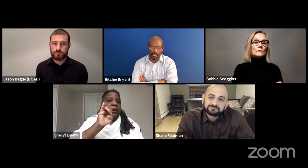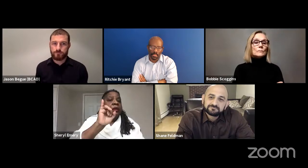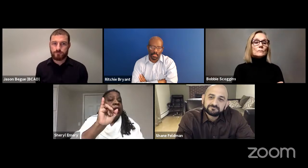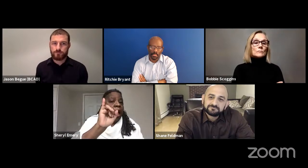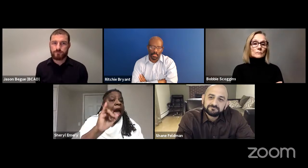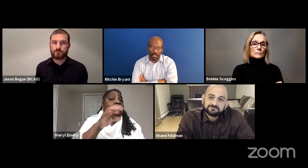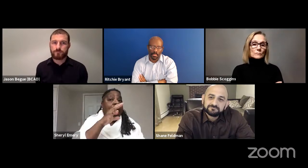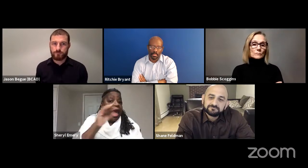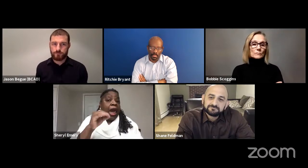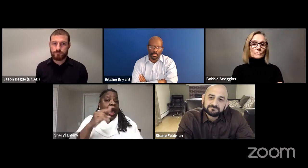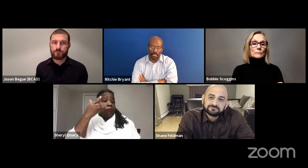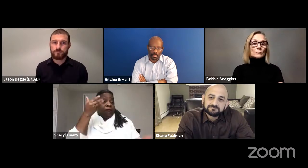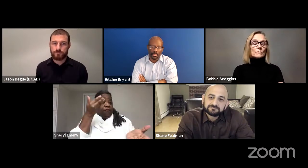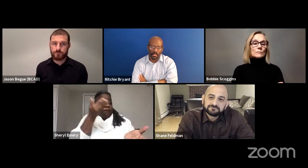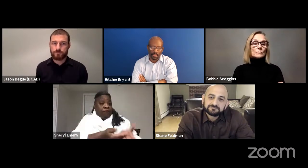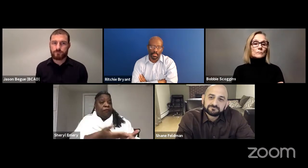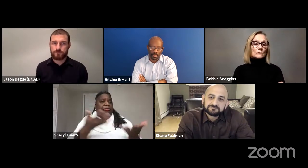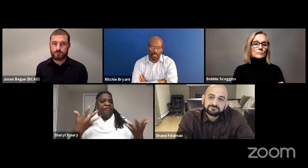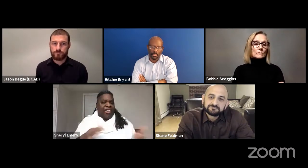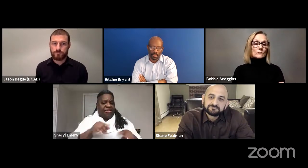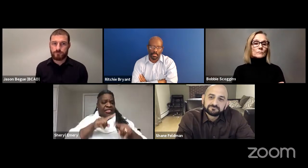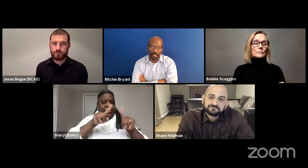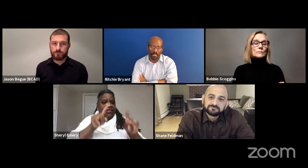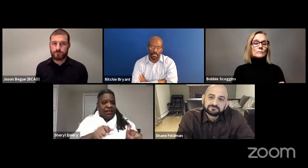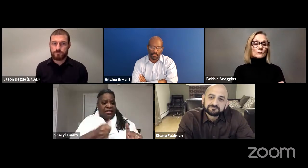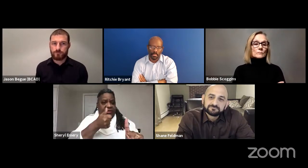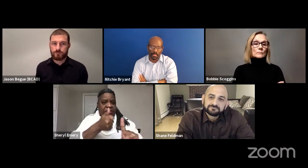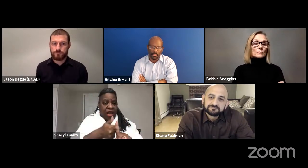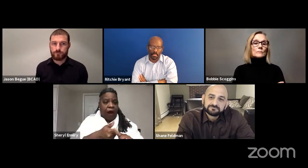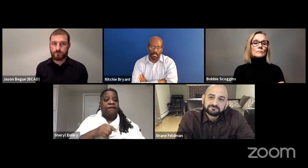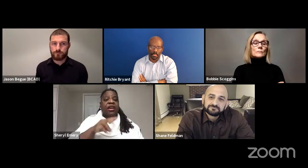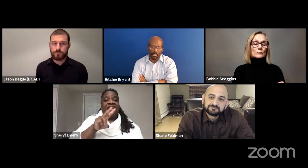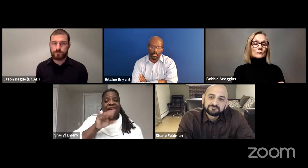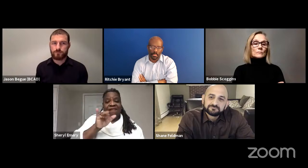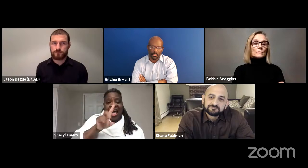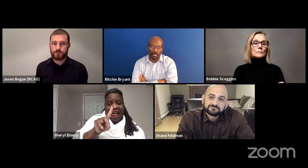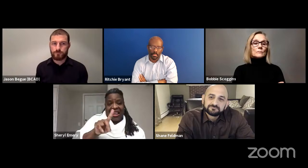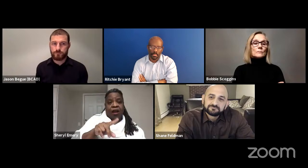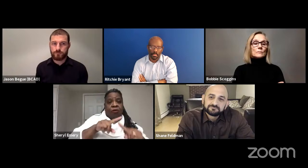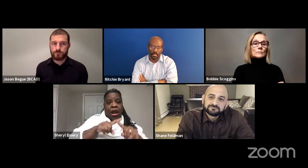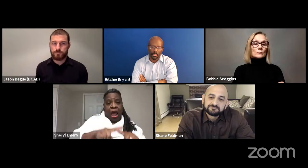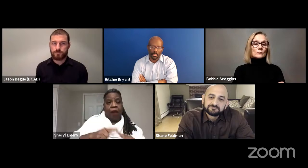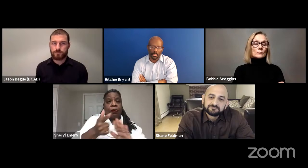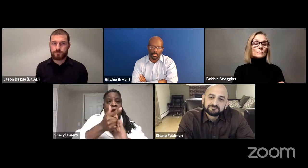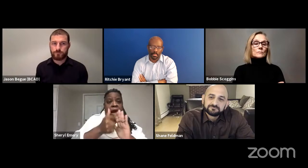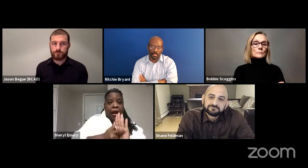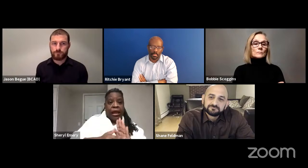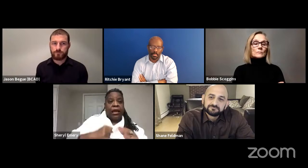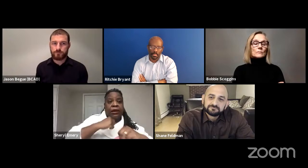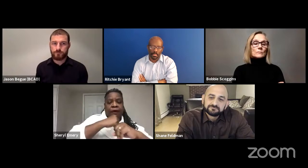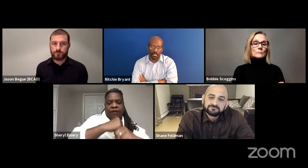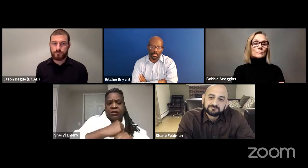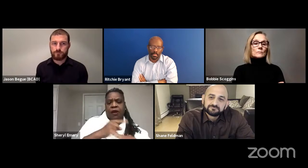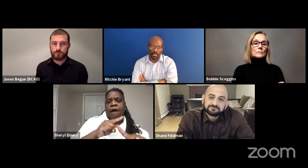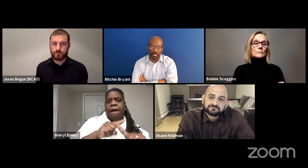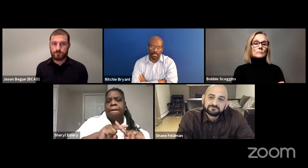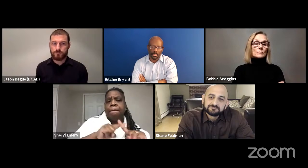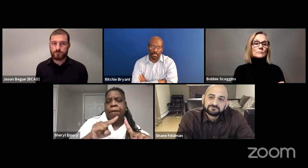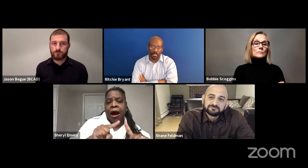accepted the BEI, and it has been proven to be a reliable test and valid. And so that